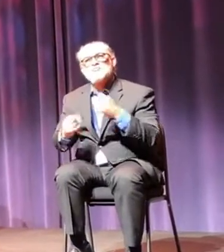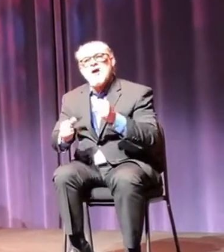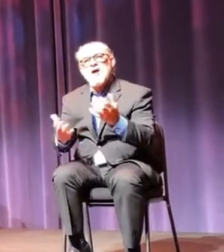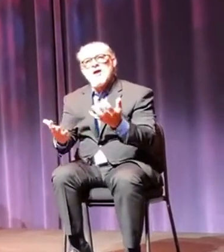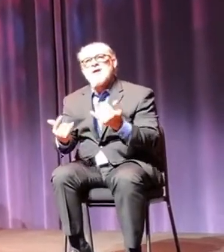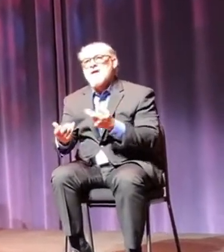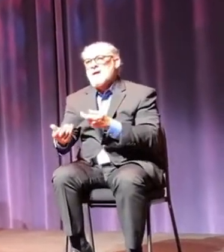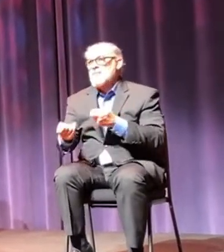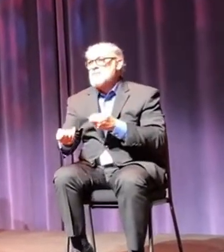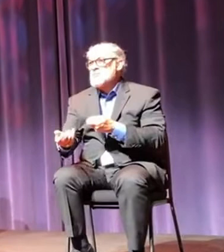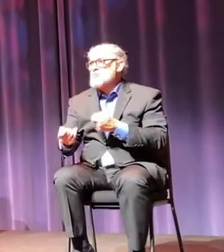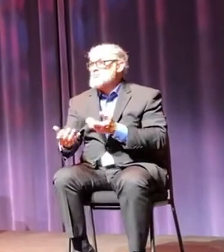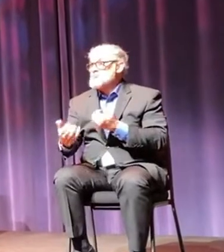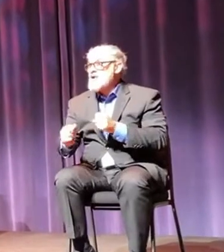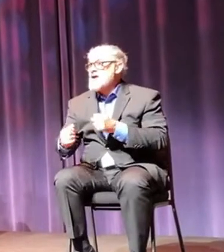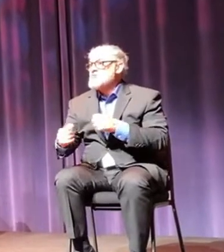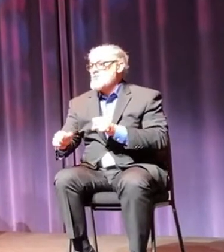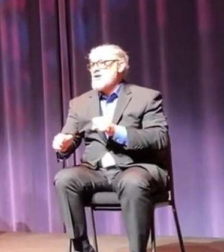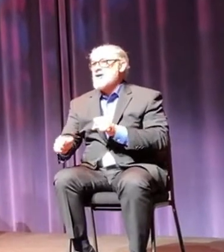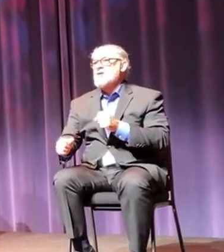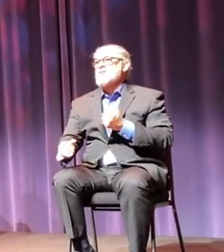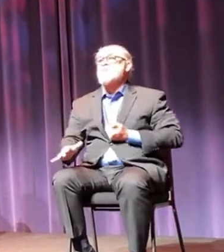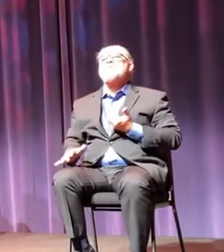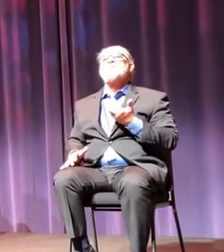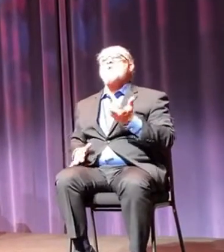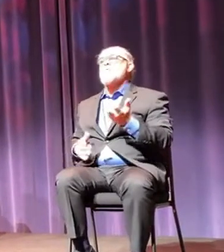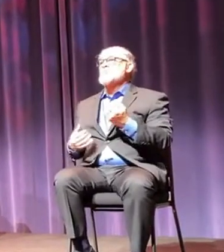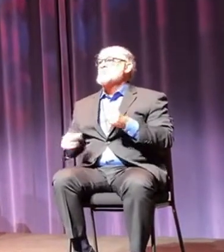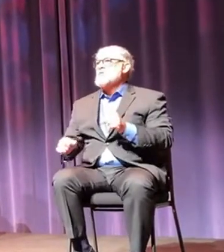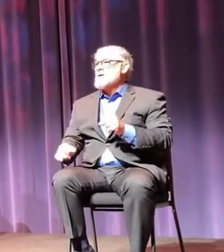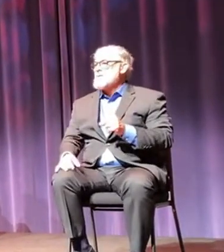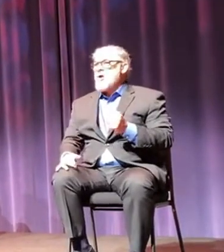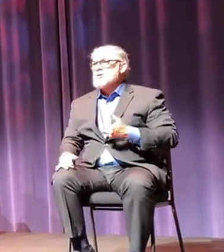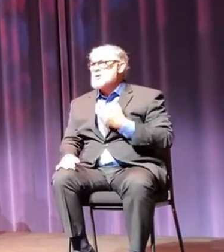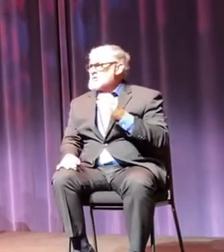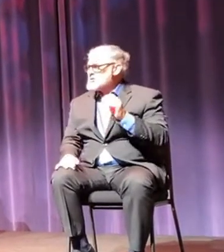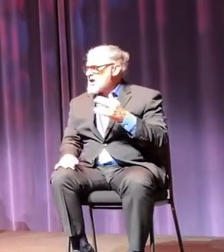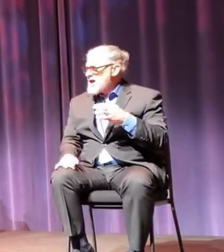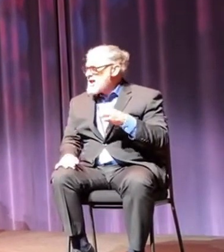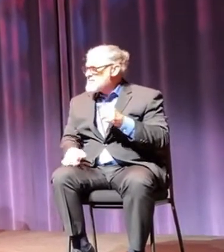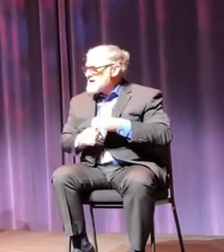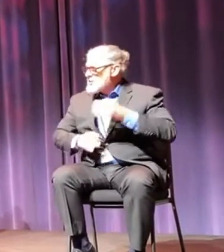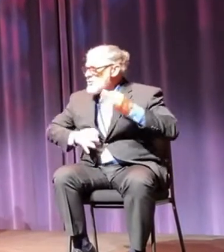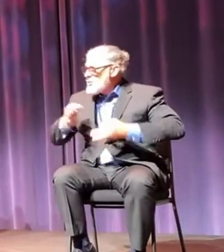The poem is the trying. The poem tries as in a court of law.